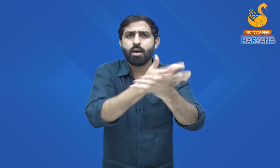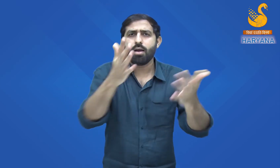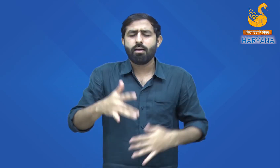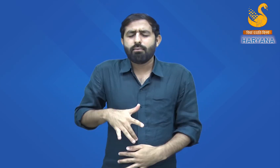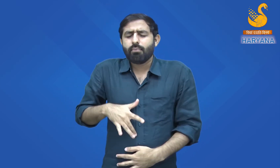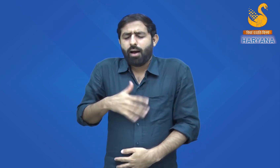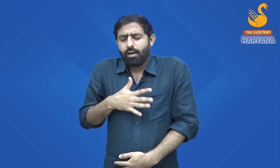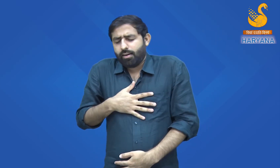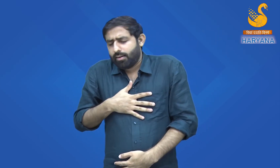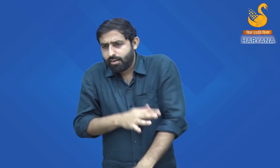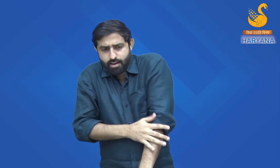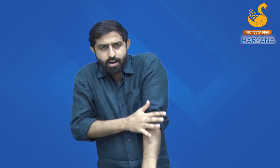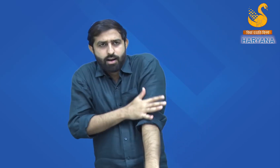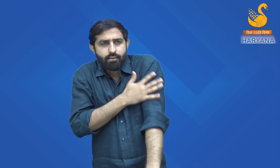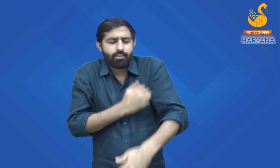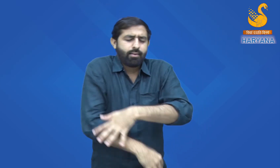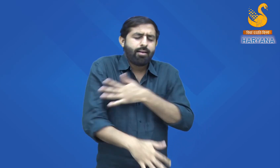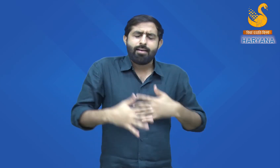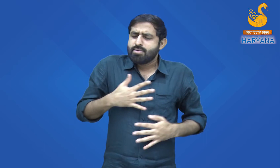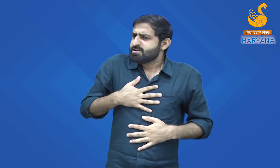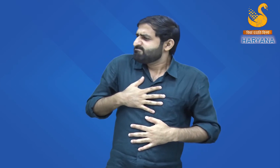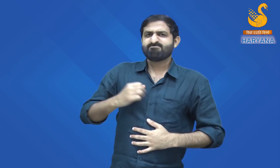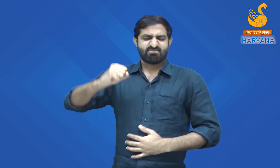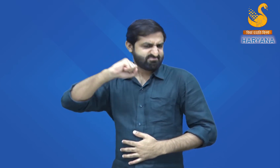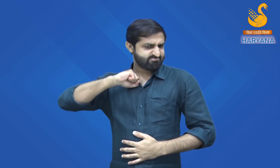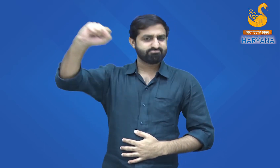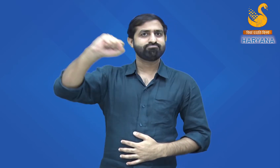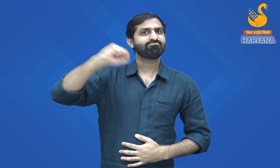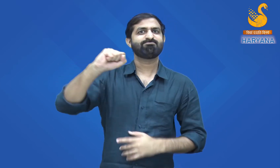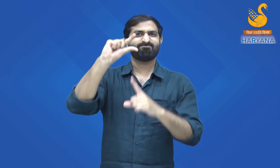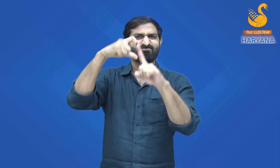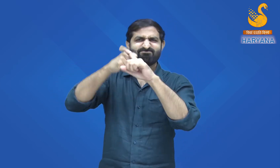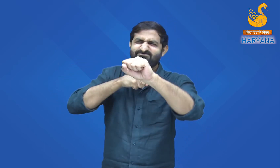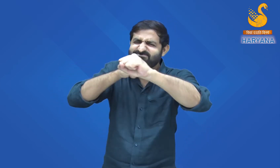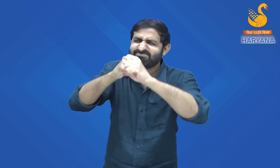This greatly influenced the people of India and they fought to remove the britishers from our country